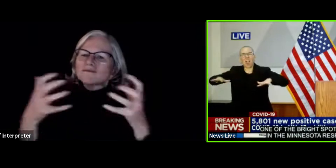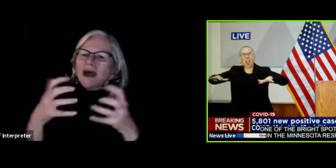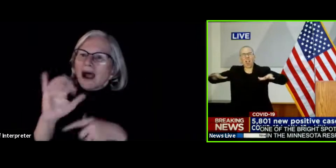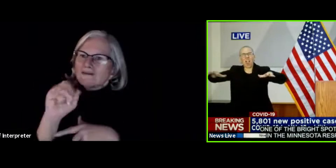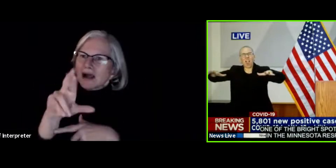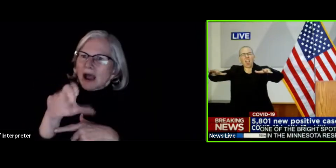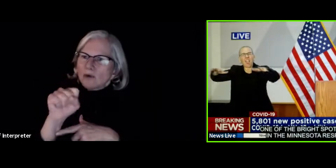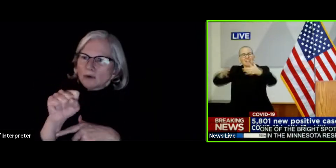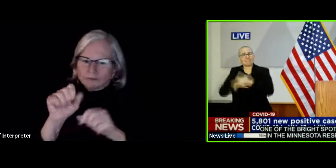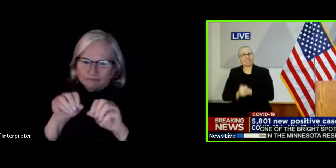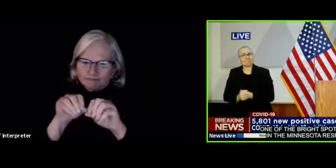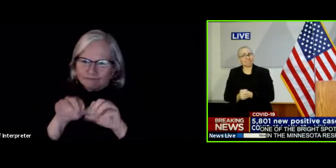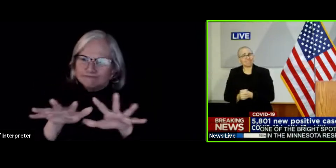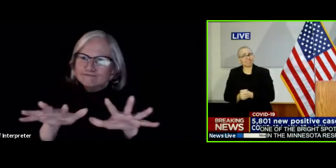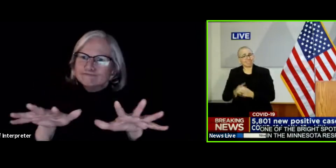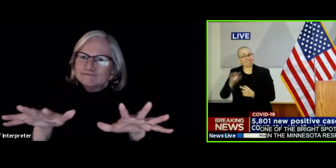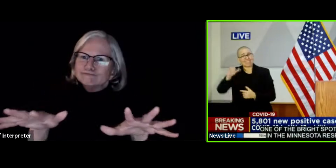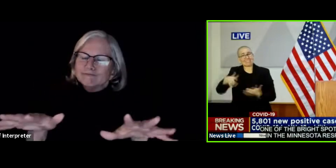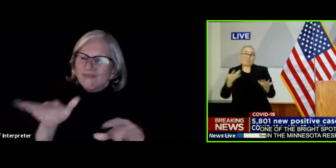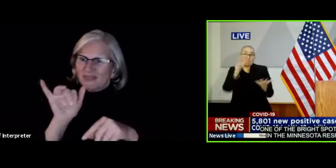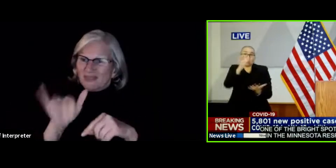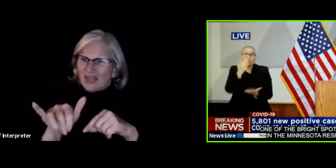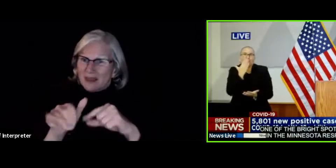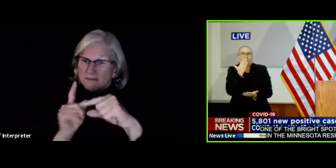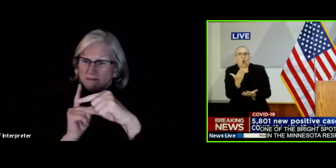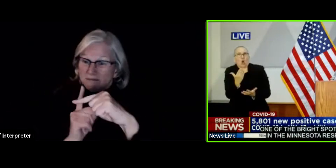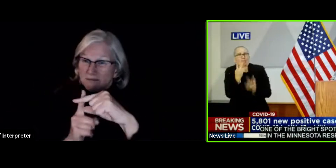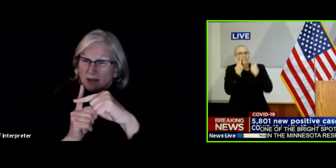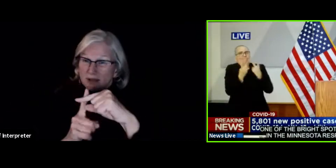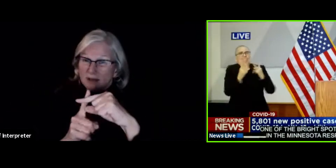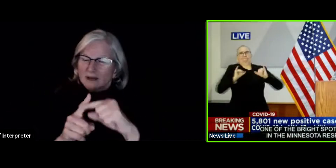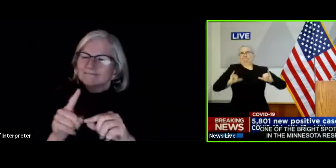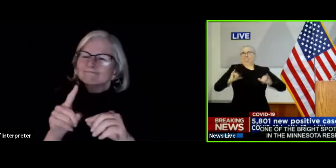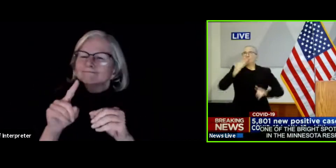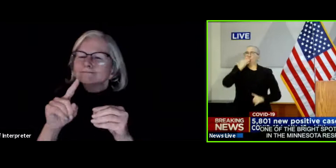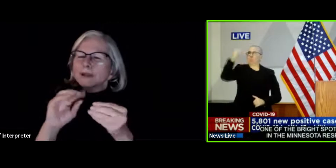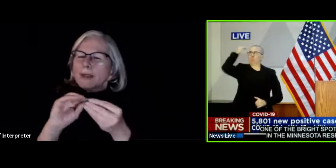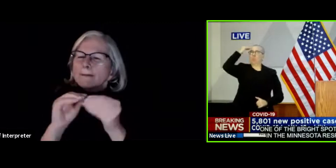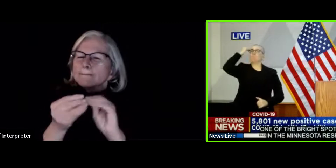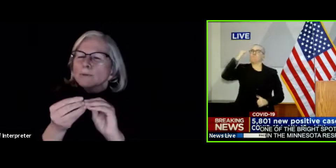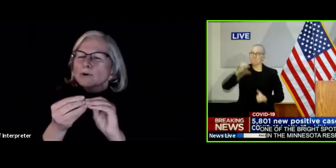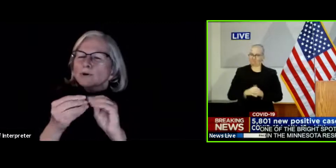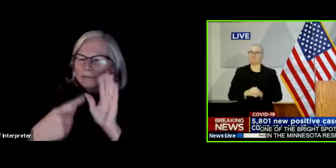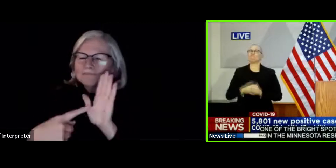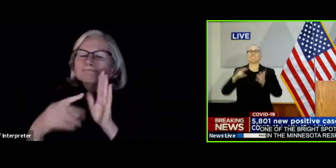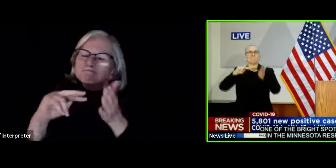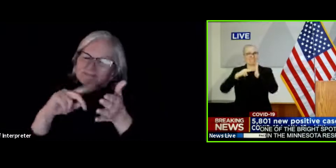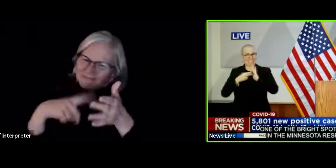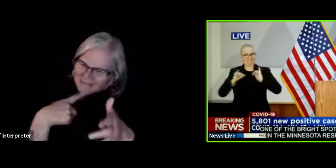TELLS US THAT STORY. IT'S CERTAINLY TRUE THAT WE ARE ALSO BEING MUCH MORE PROACTIVE WITH OUR TESTING, WE'RE GOING OUTS